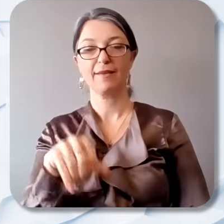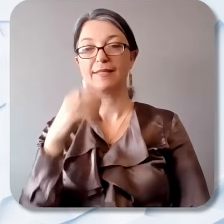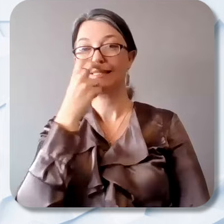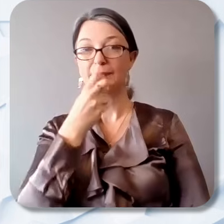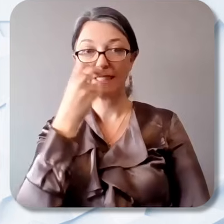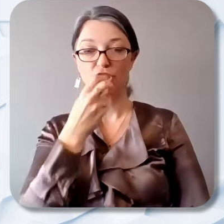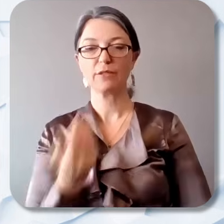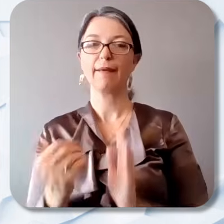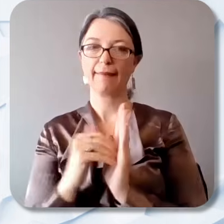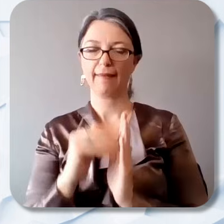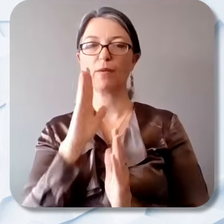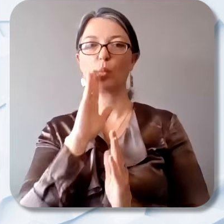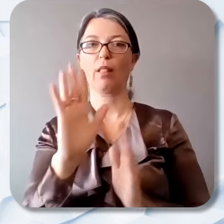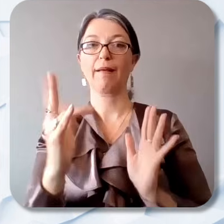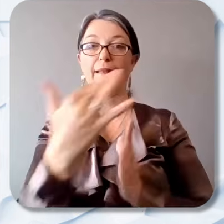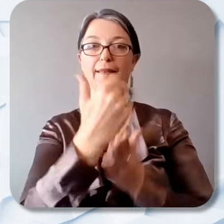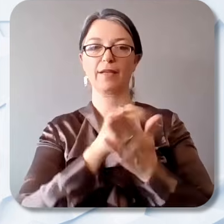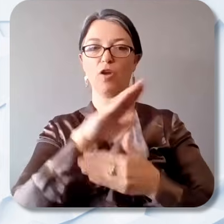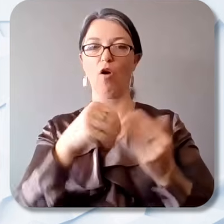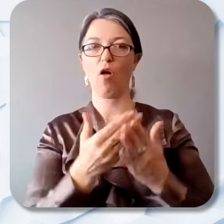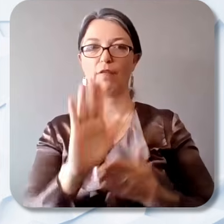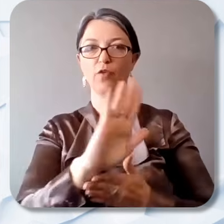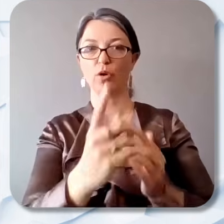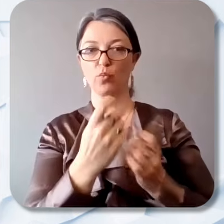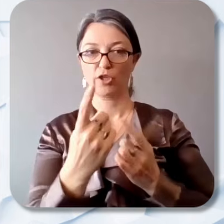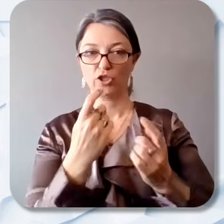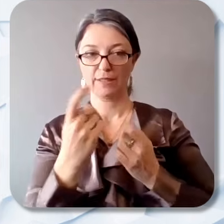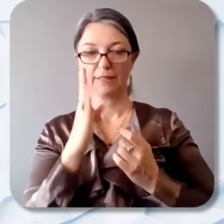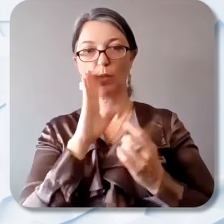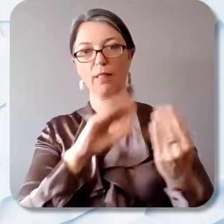Again, we're going to pull those questions together all the questions asked about specific